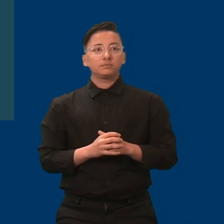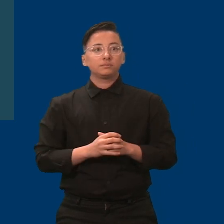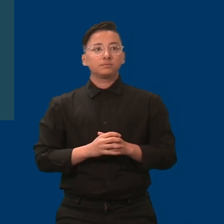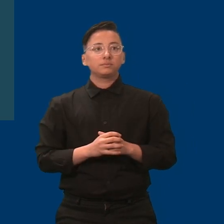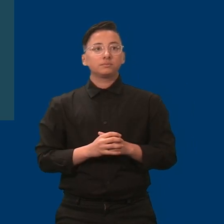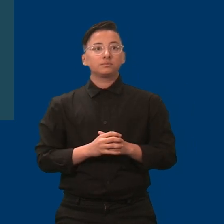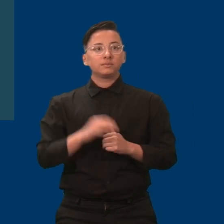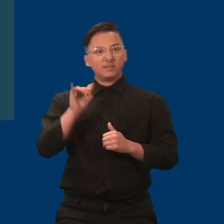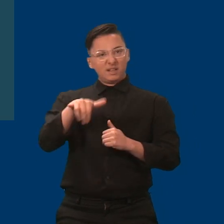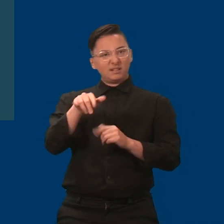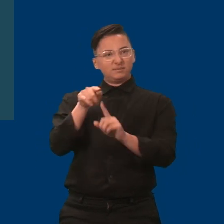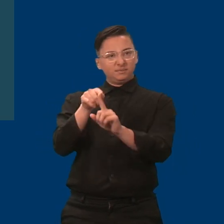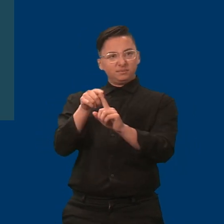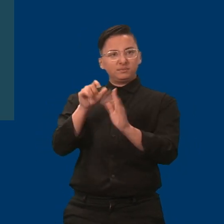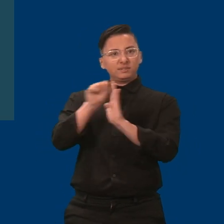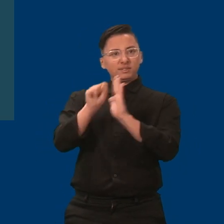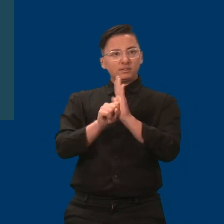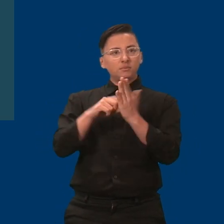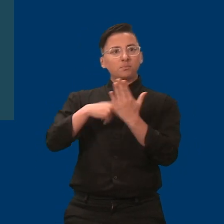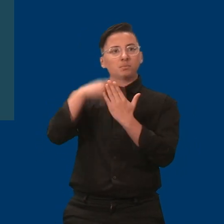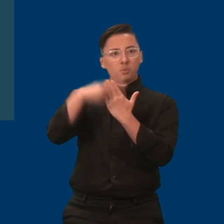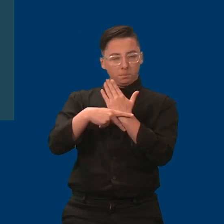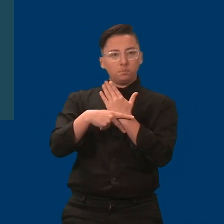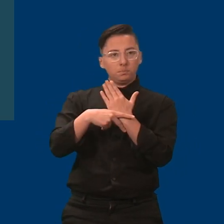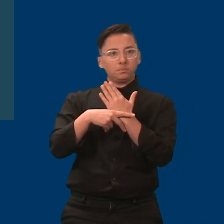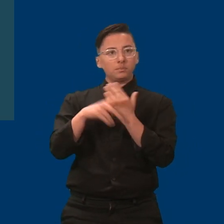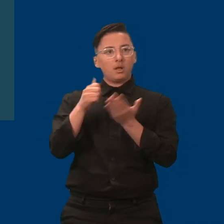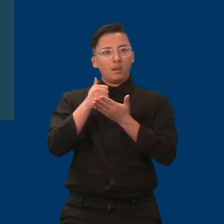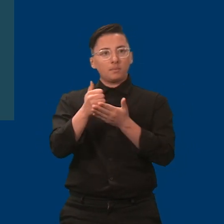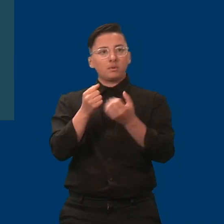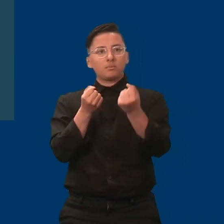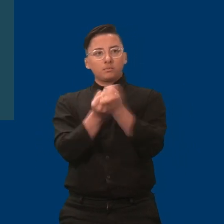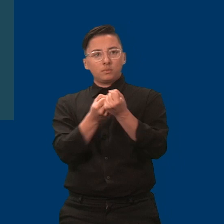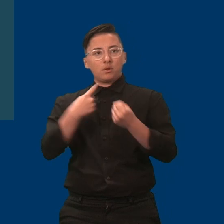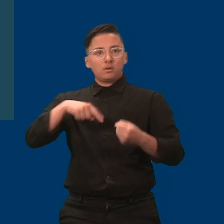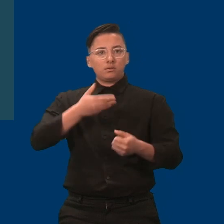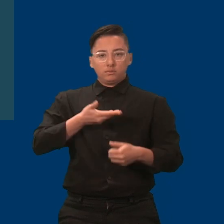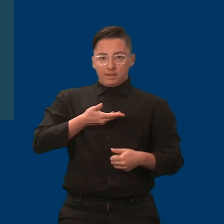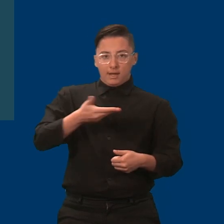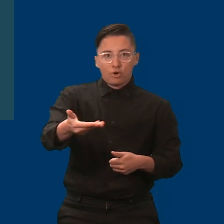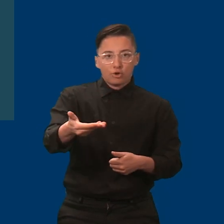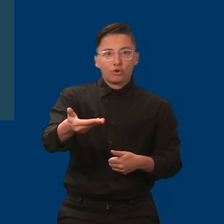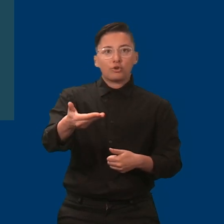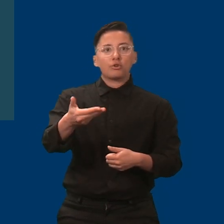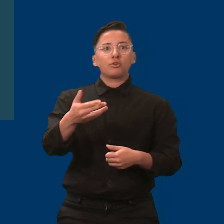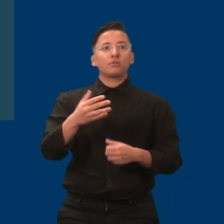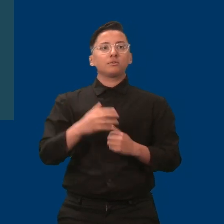disabilities at parity with the general population, has not been properly implemented.